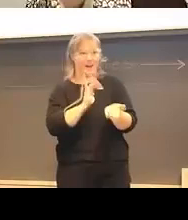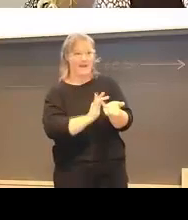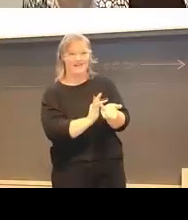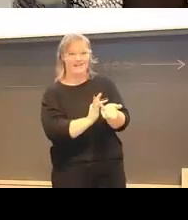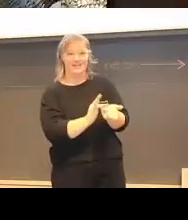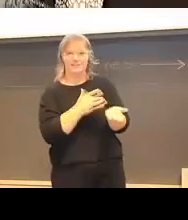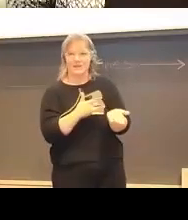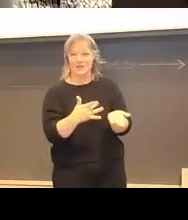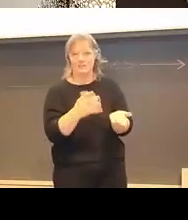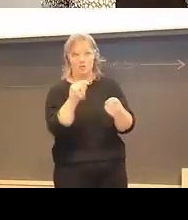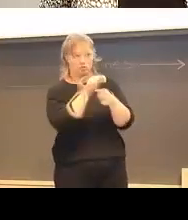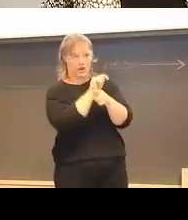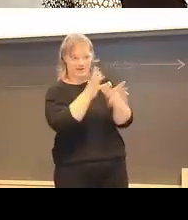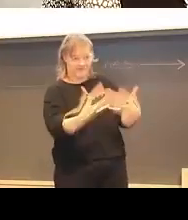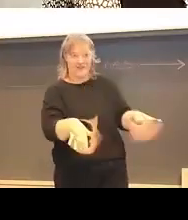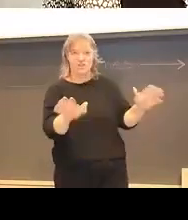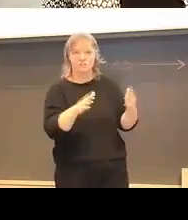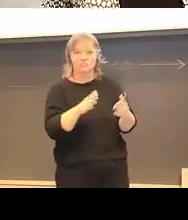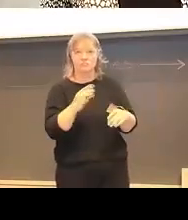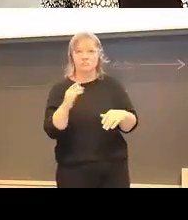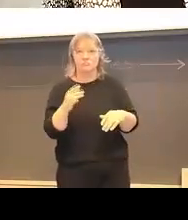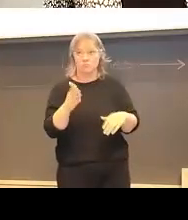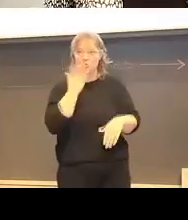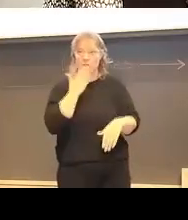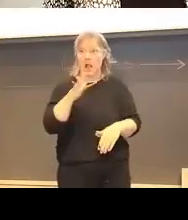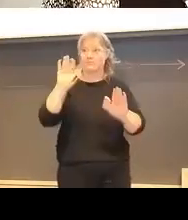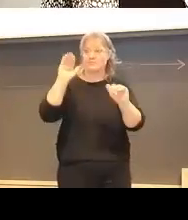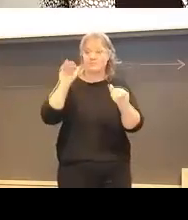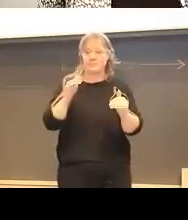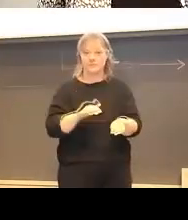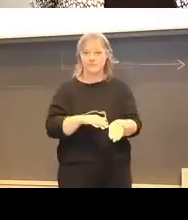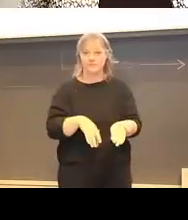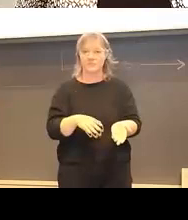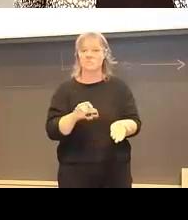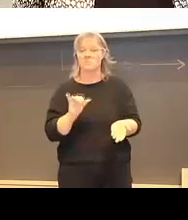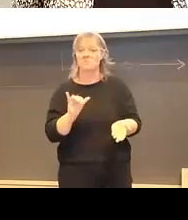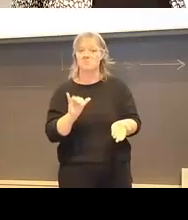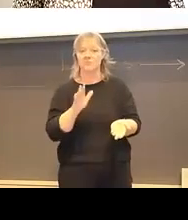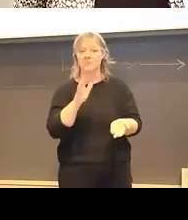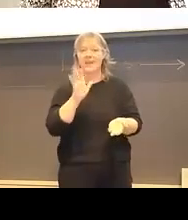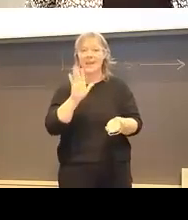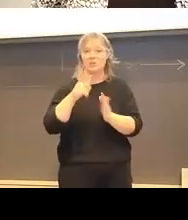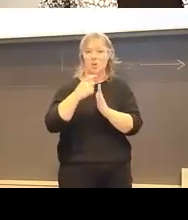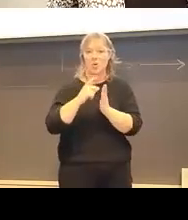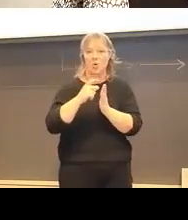get trained and then best of luck um and his article also describes the anxiety most of